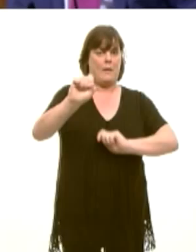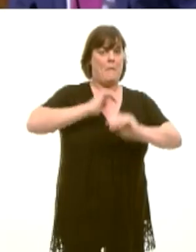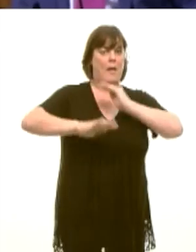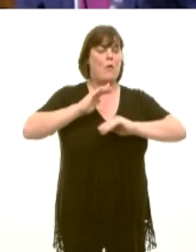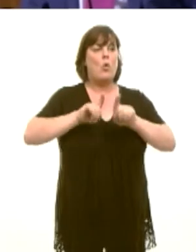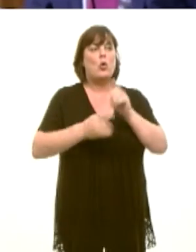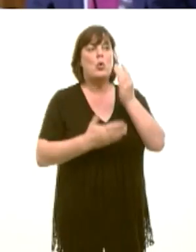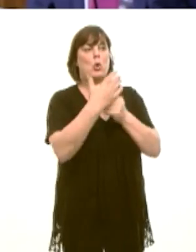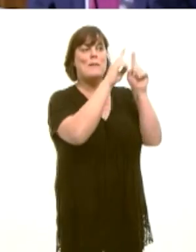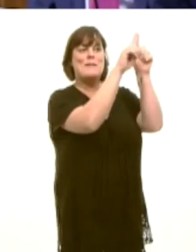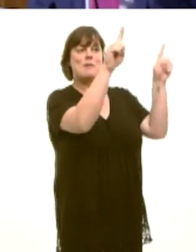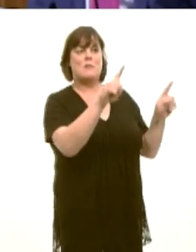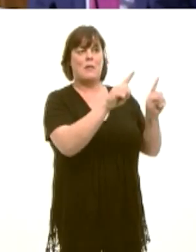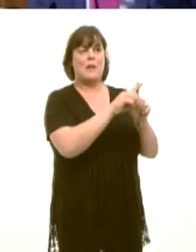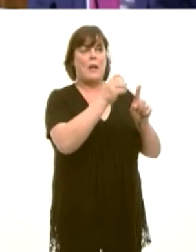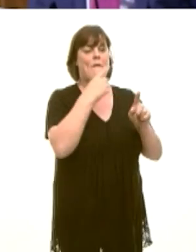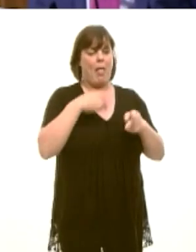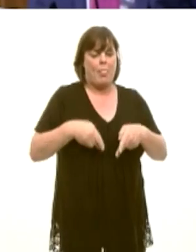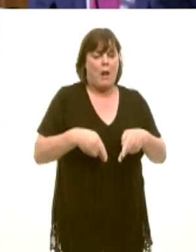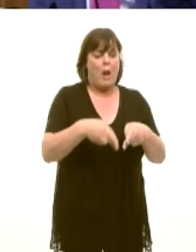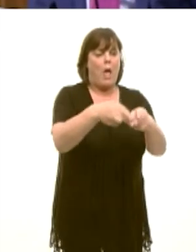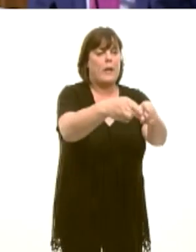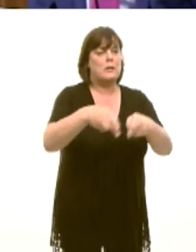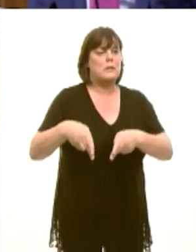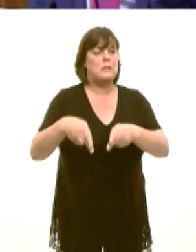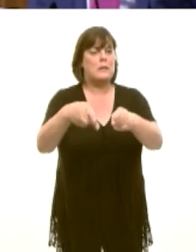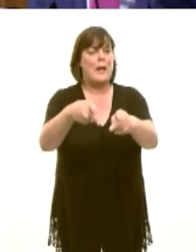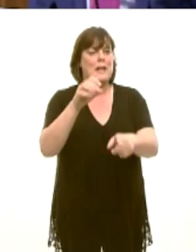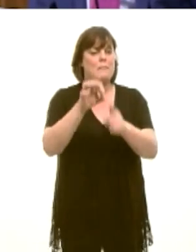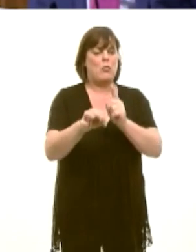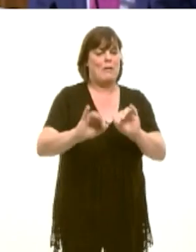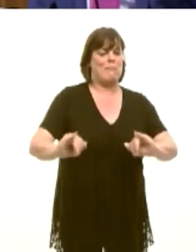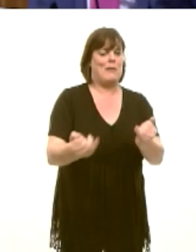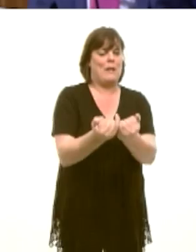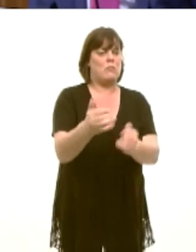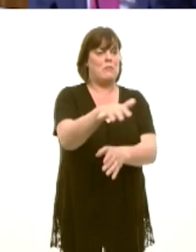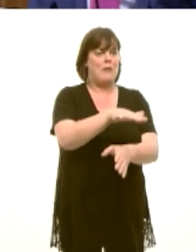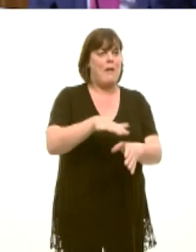on the road, and the lining has been improved at local collision sites. So, signage is important.